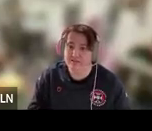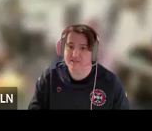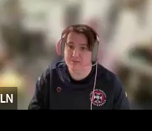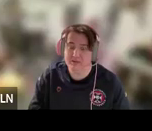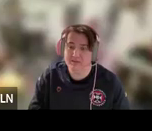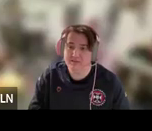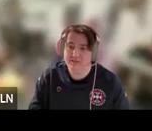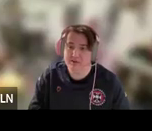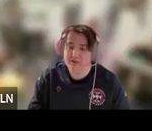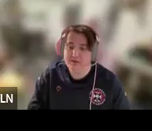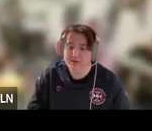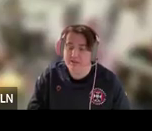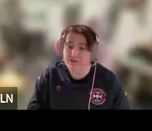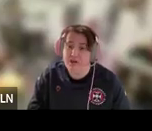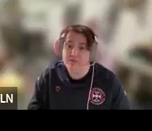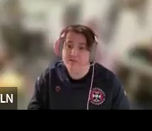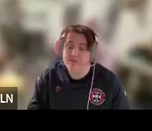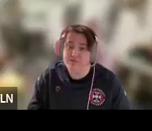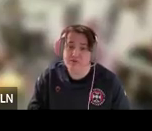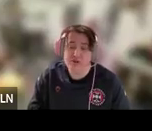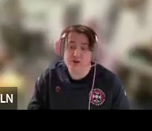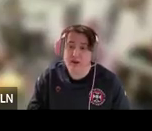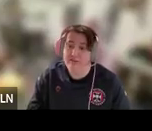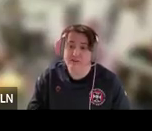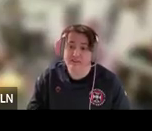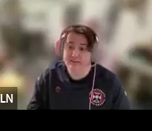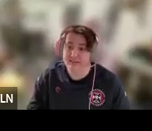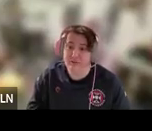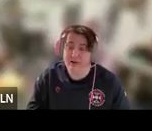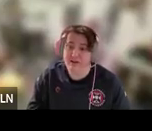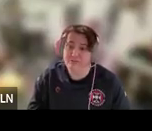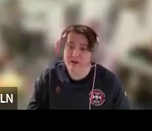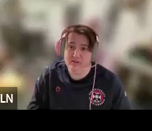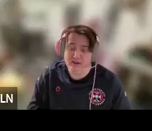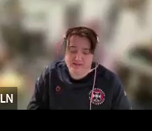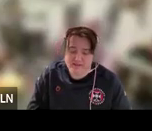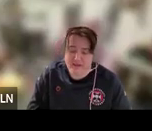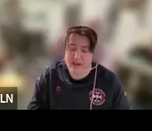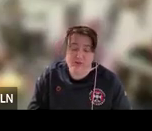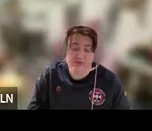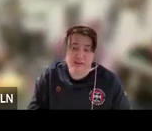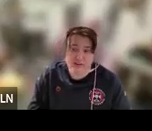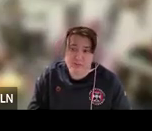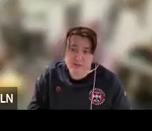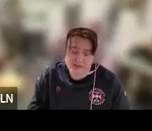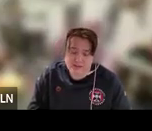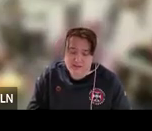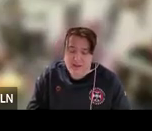process completely. So their job is to know everything in a way, whether that's how to file a complaint,